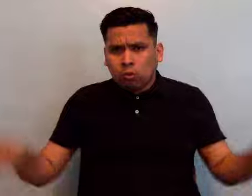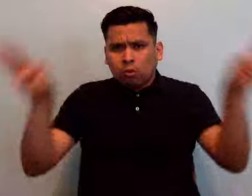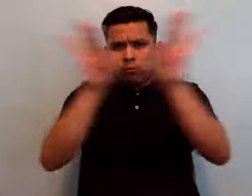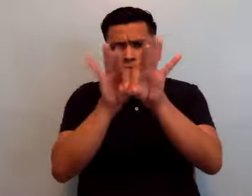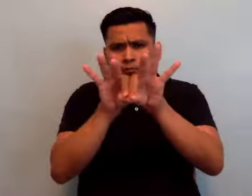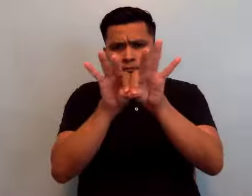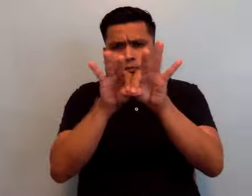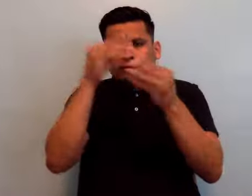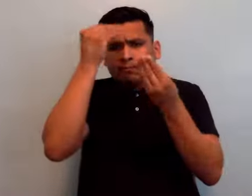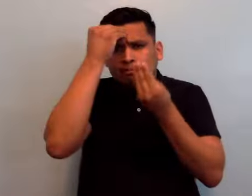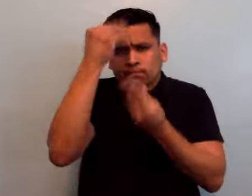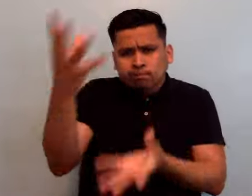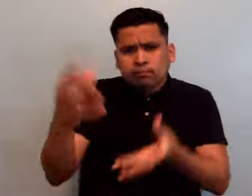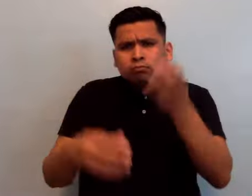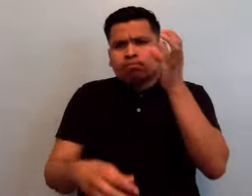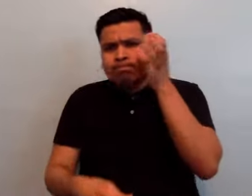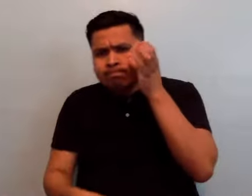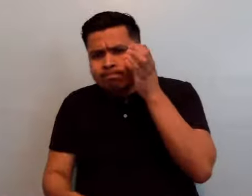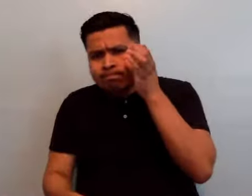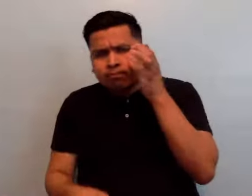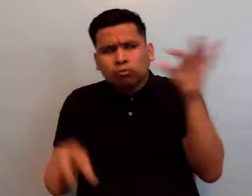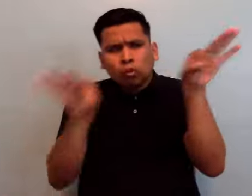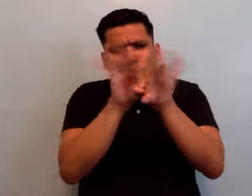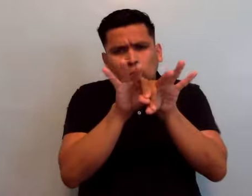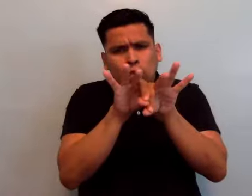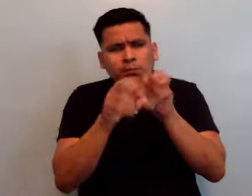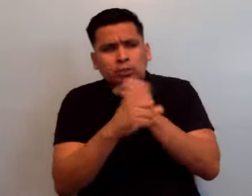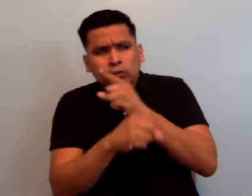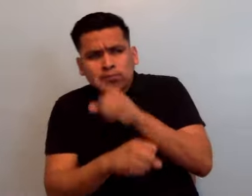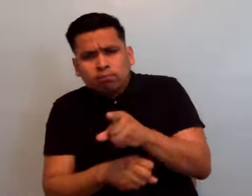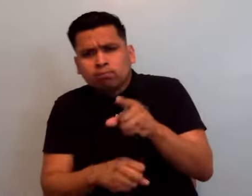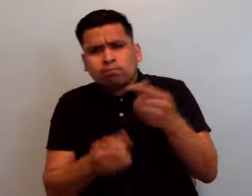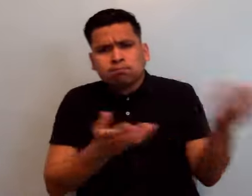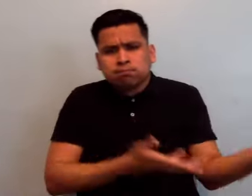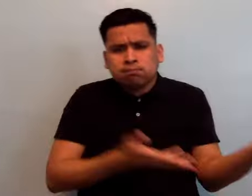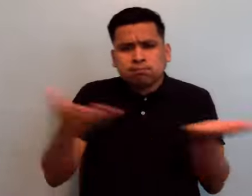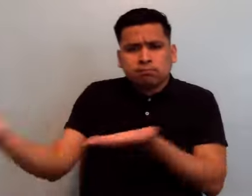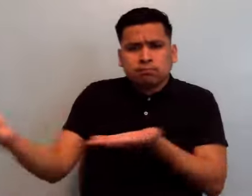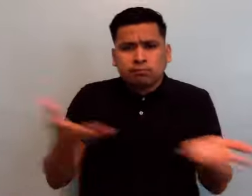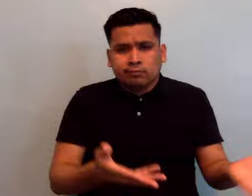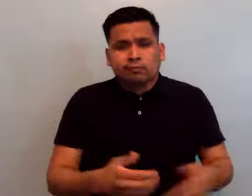CDIs carefully listen and make sure important information is accurately interpreted and understood by Deaf and Hard of Hearing persons.